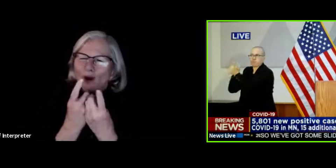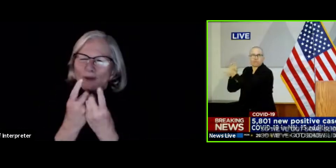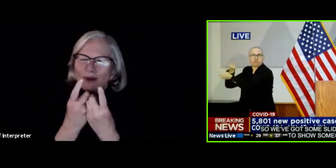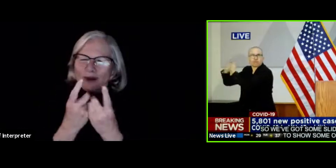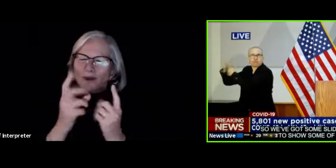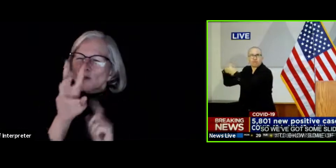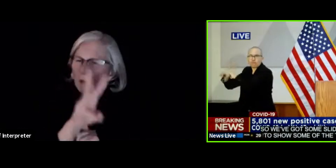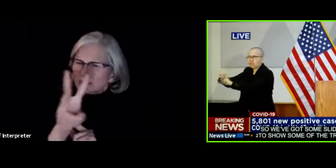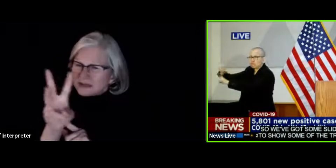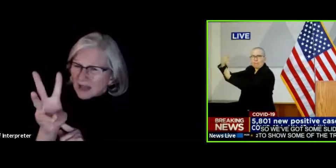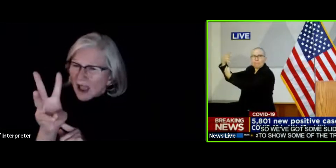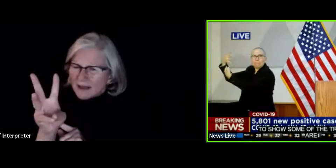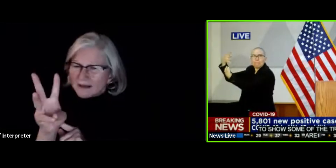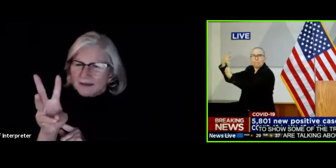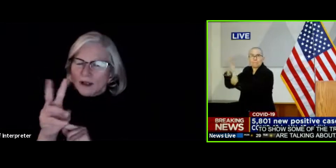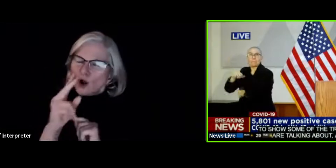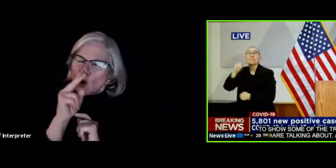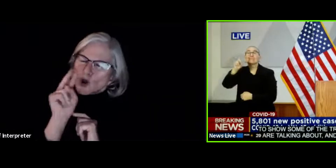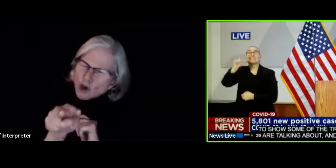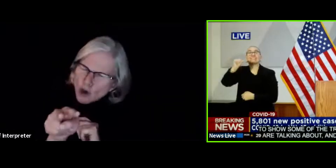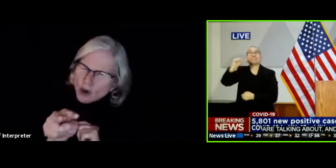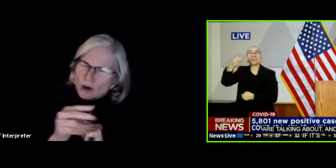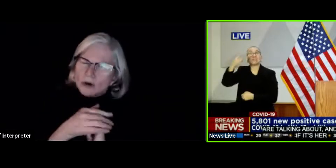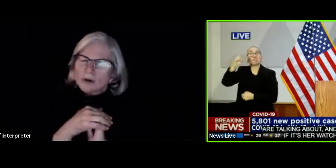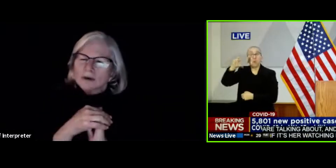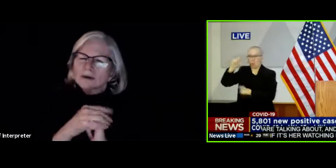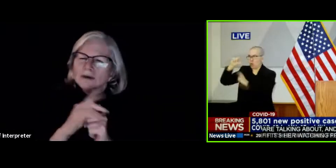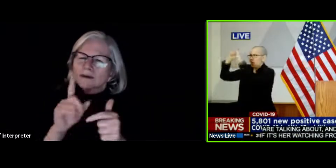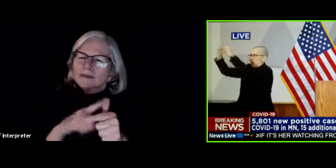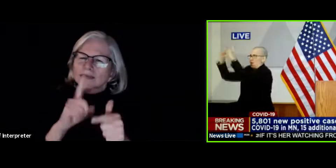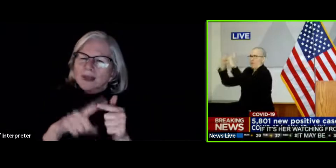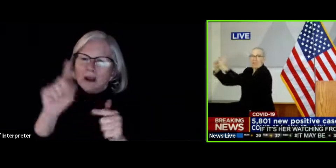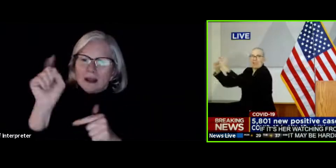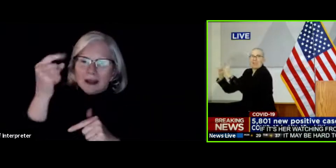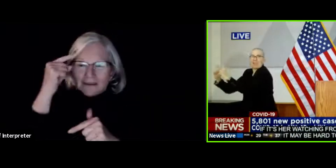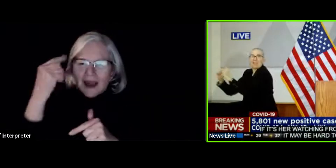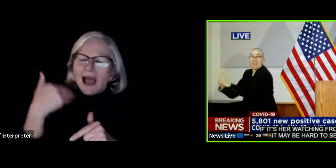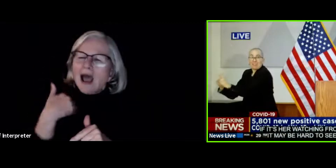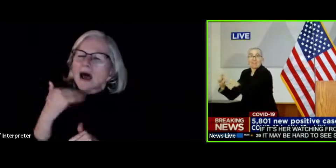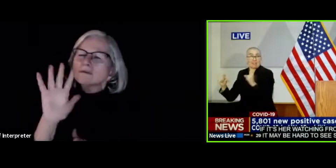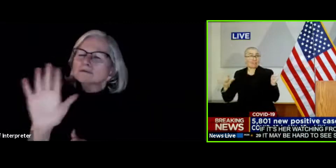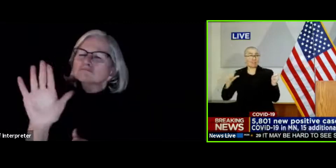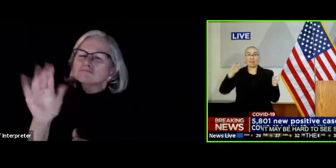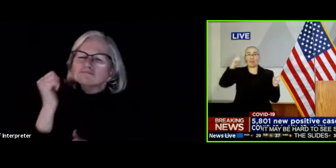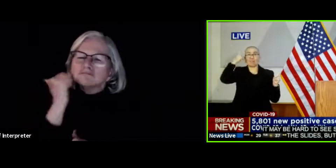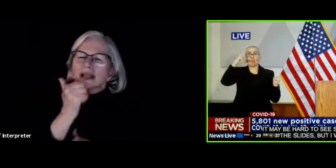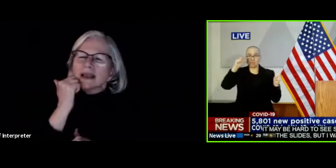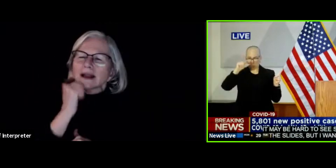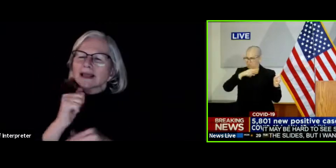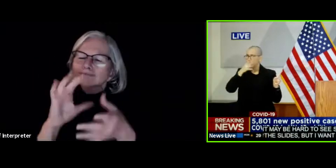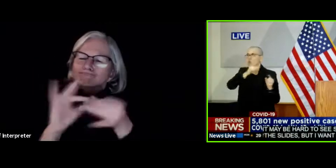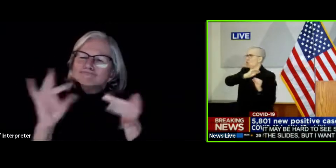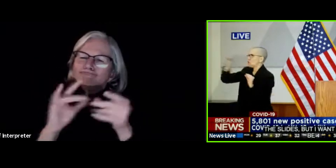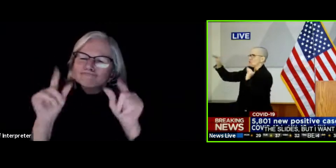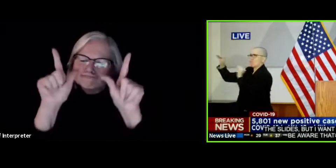DASHBOARDS ON THE GOVERNOR'S STATE COVID-19 RESPONSE WEBSITE. SO THAT'S WHERE ALL OF THIS DATA IS COMING FROM AND YOU CAN SEE